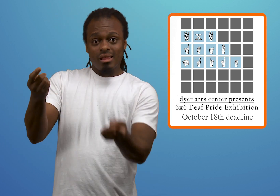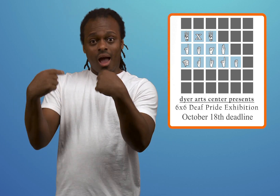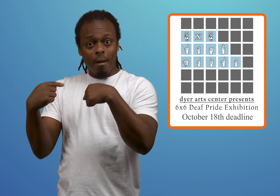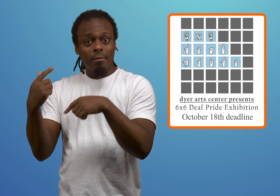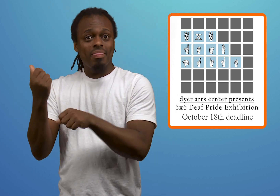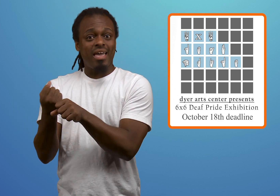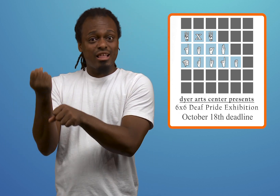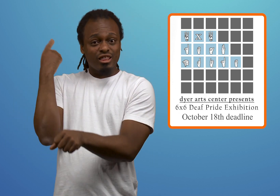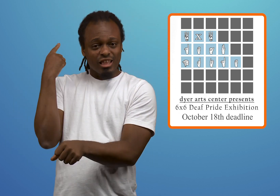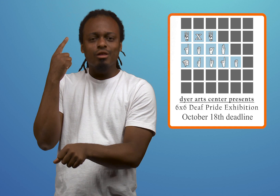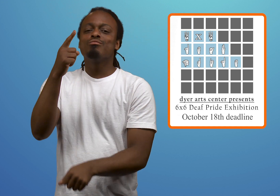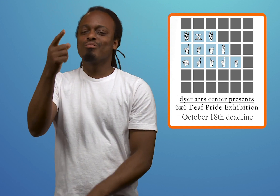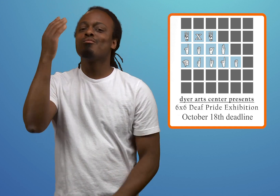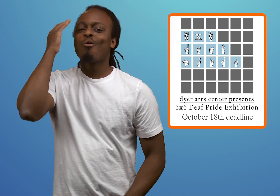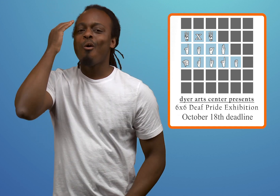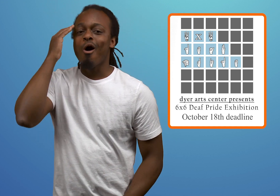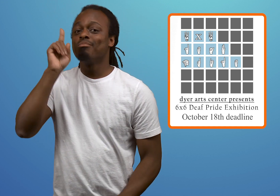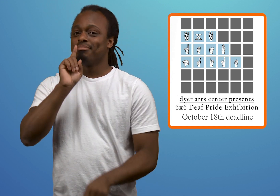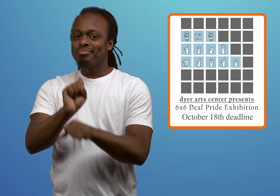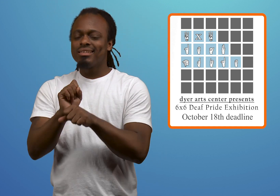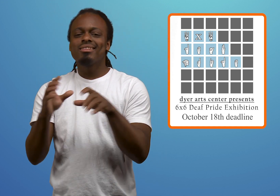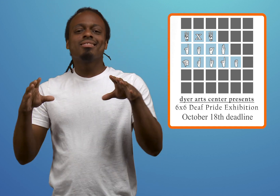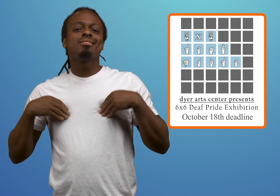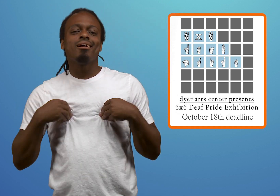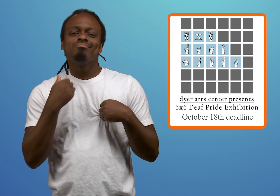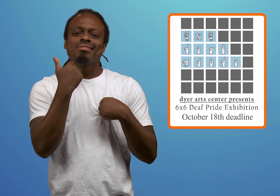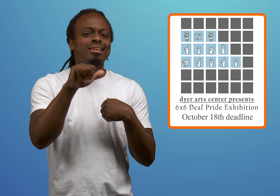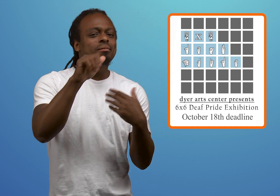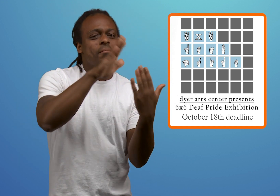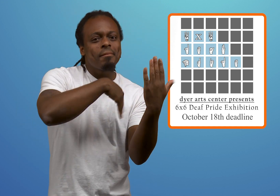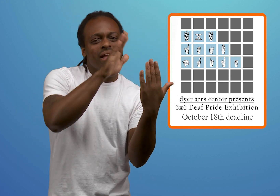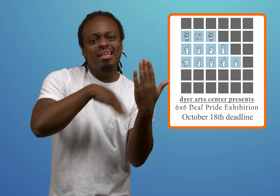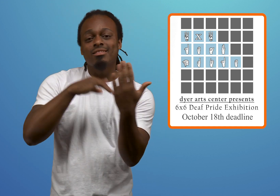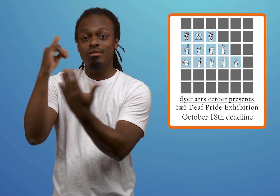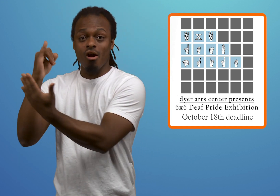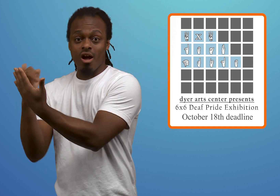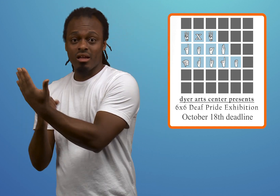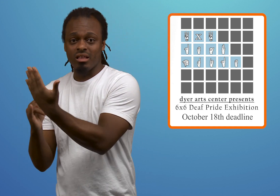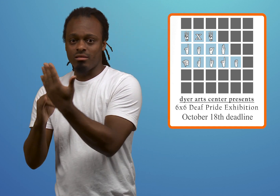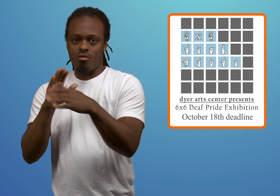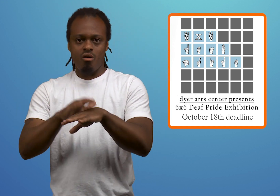If you were here last year, you should remember that they accepted paintings and drawings